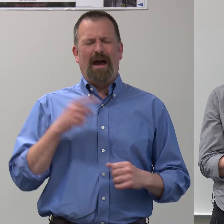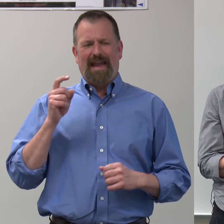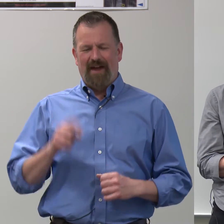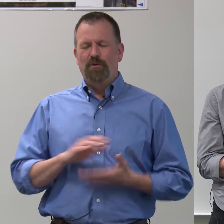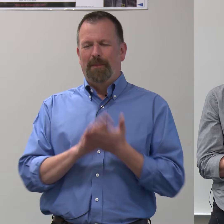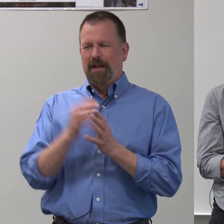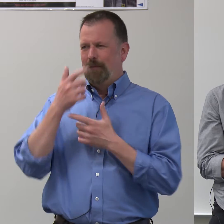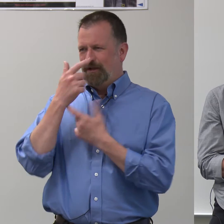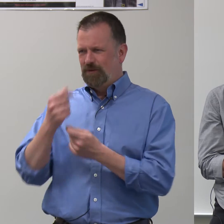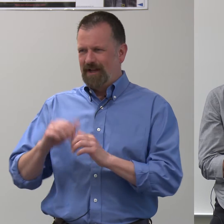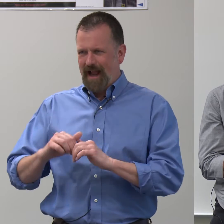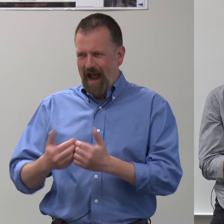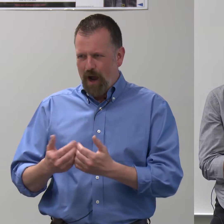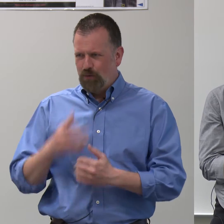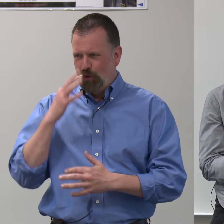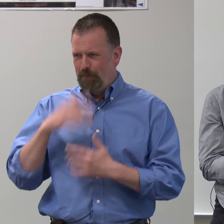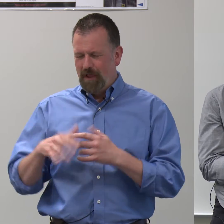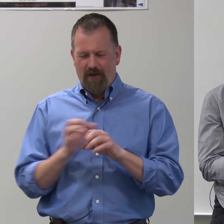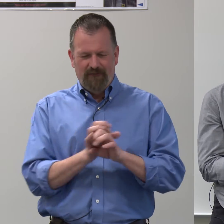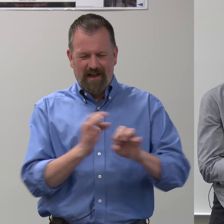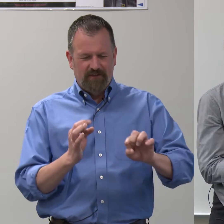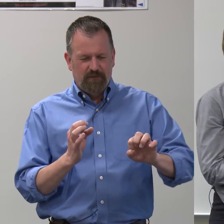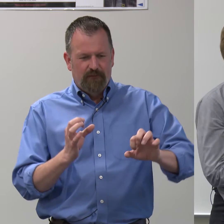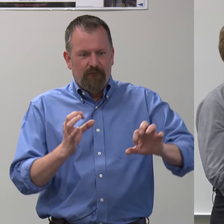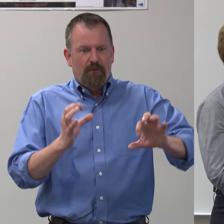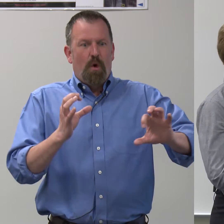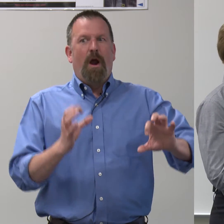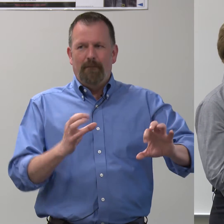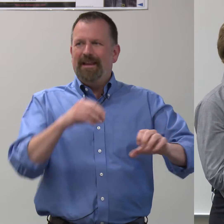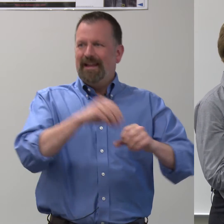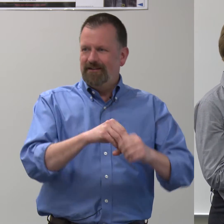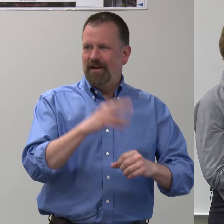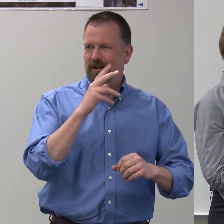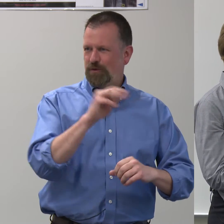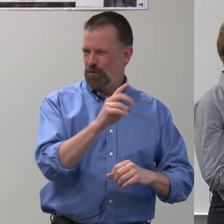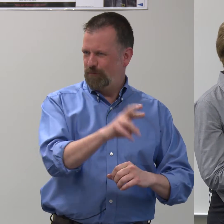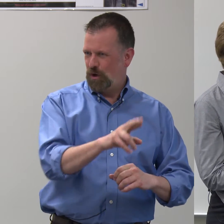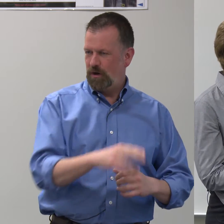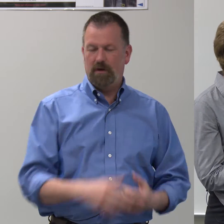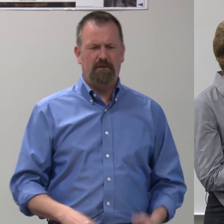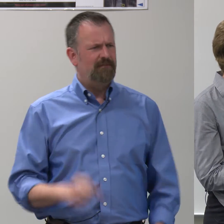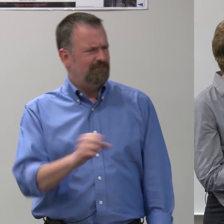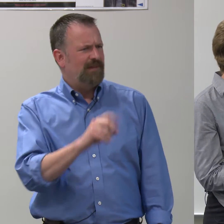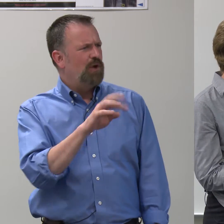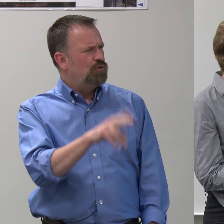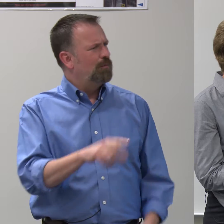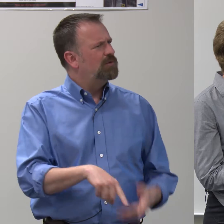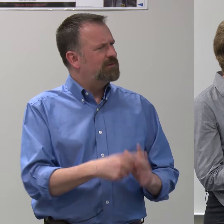how blood vessels form in tumors. So tumor cells, even though they start out small